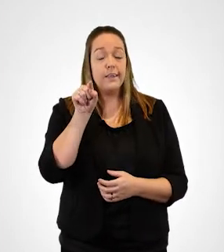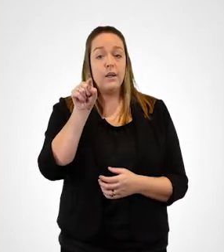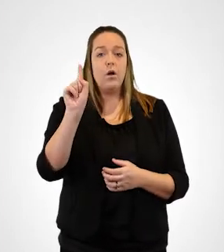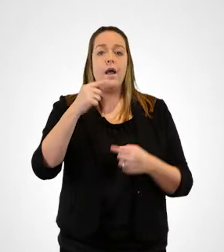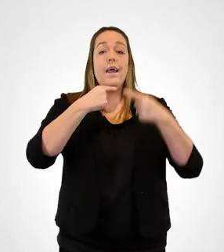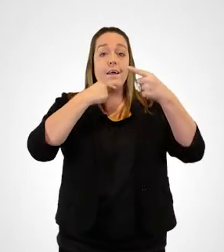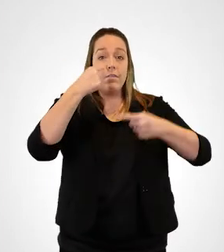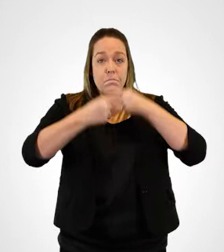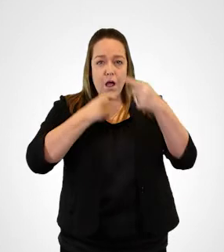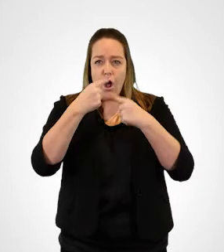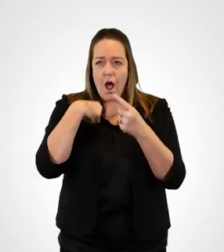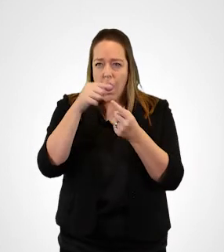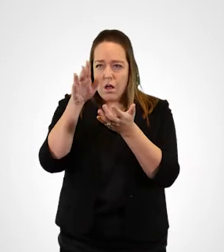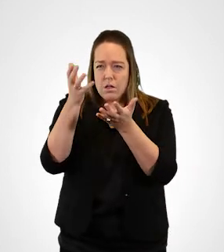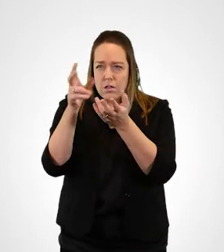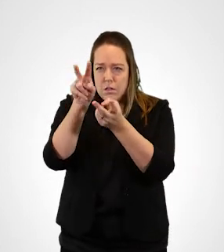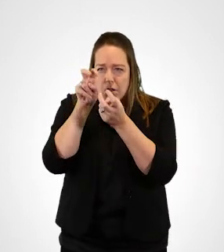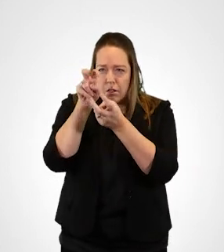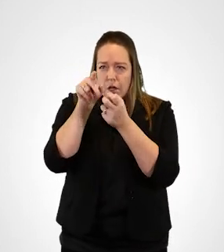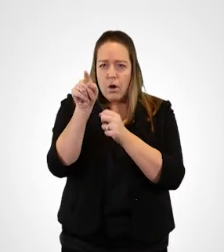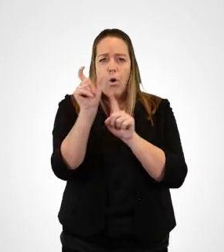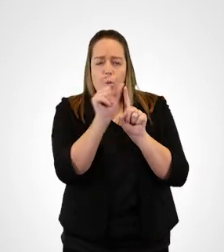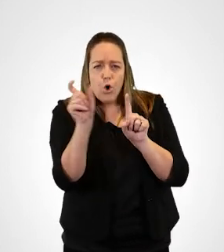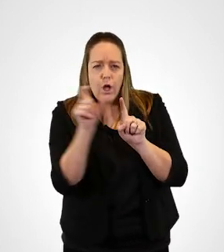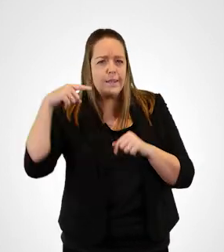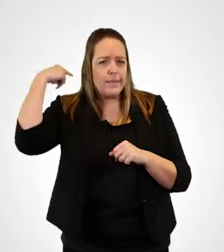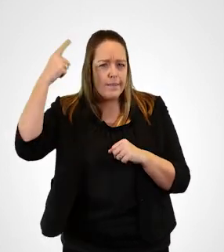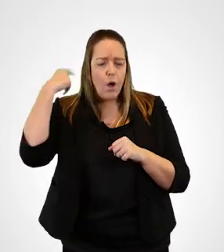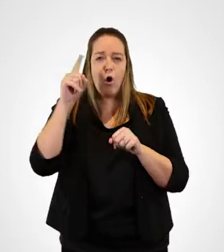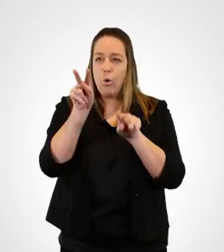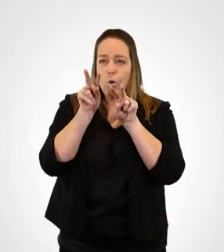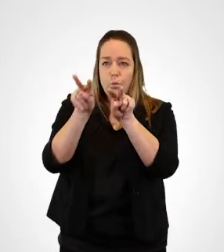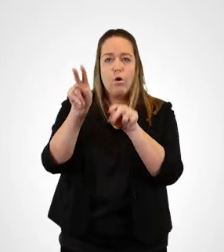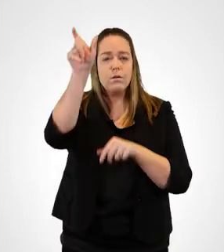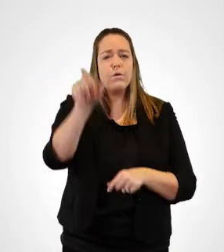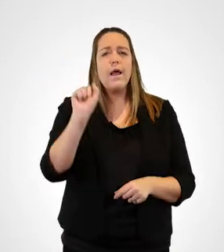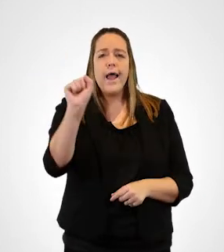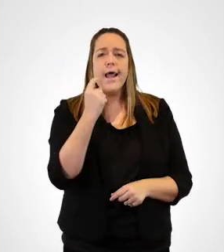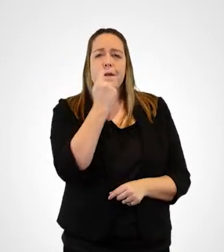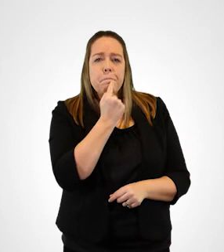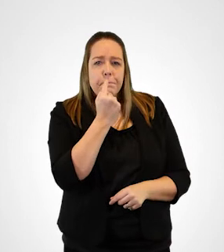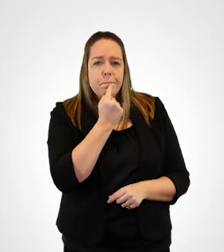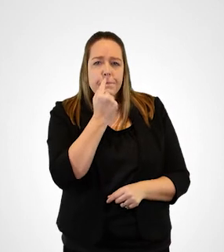is the information that you can get about words and sounds by looking at lip patterns